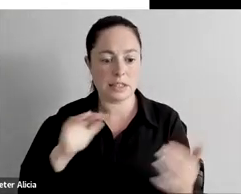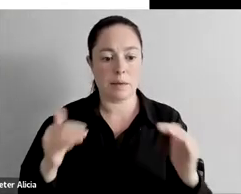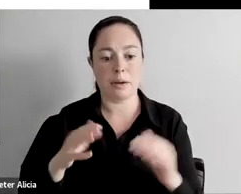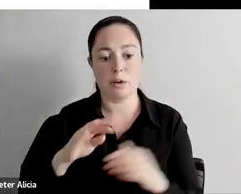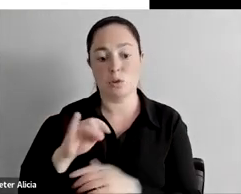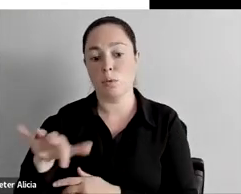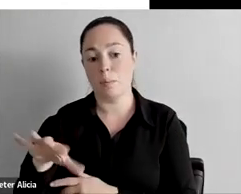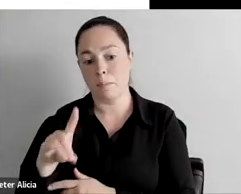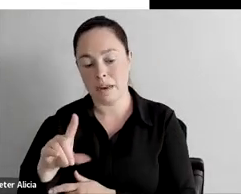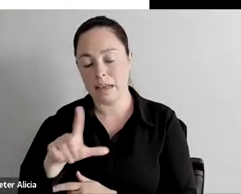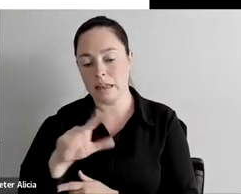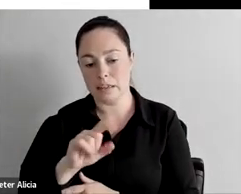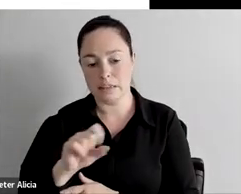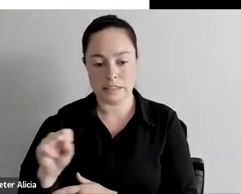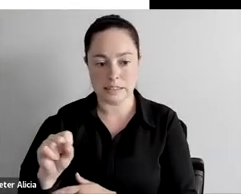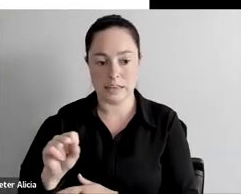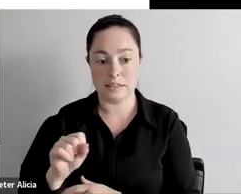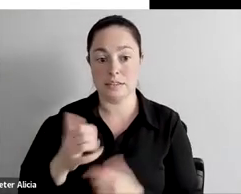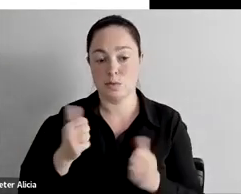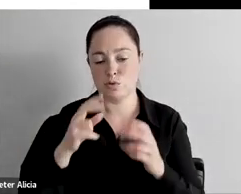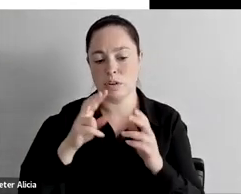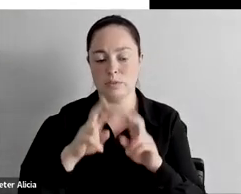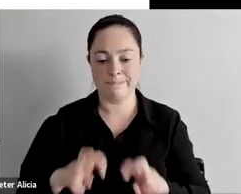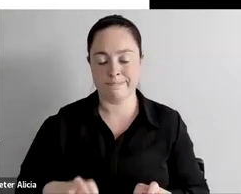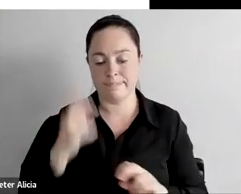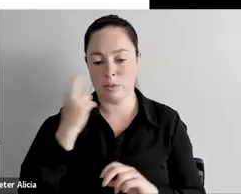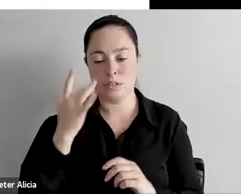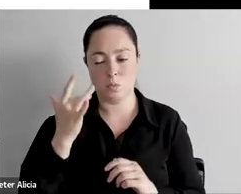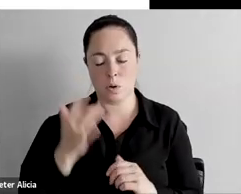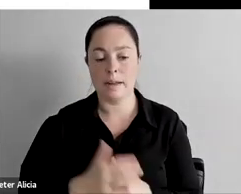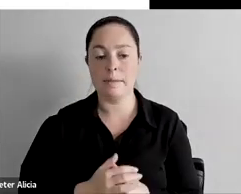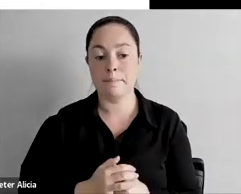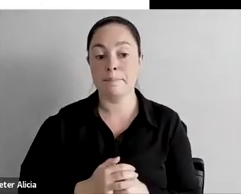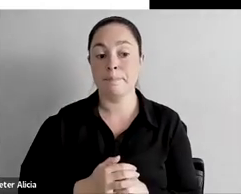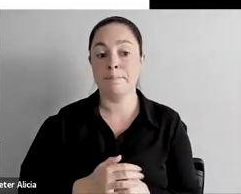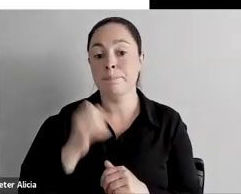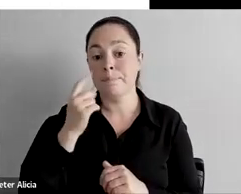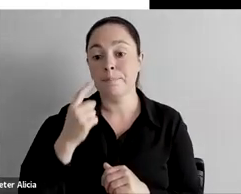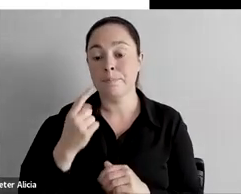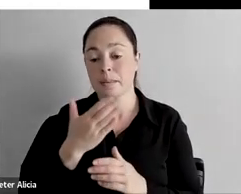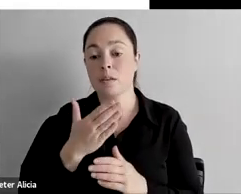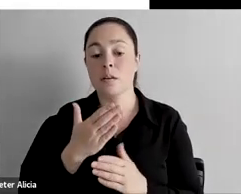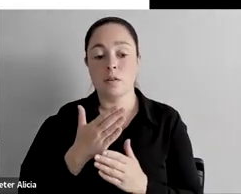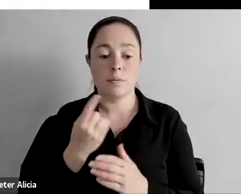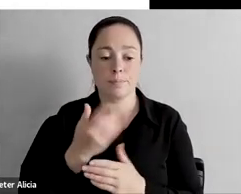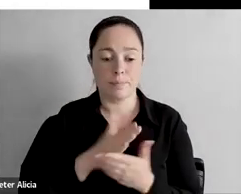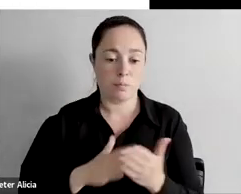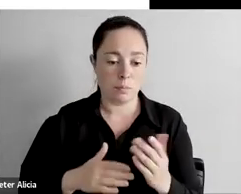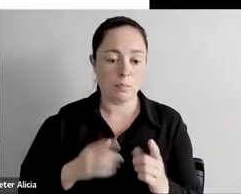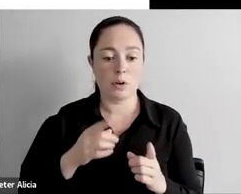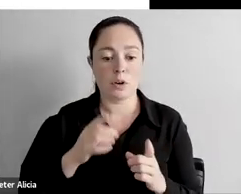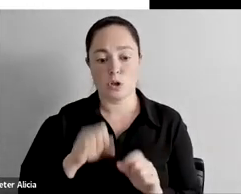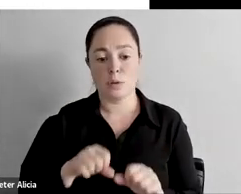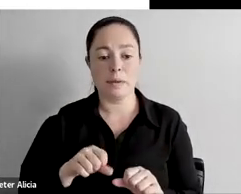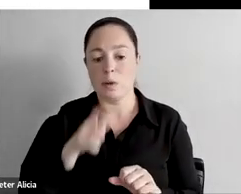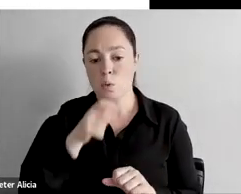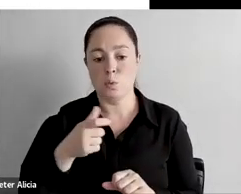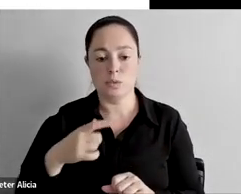discrepancy exist? One factor could be that not everyone who needs LTSS qualifies for Medicaid based on